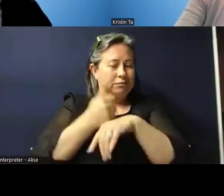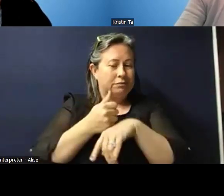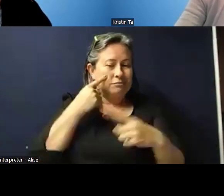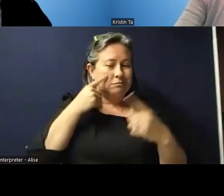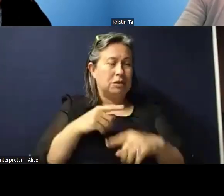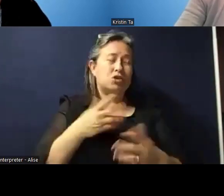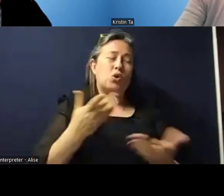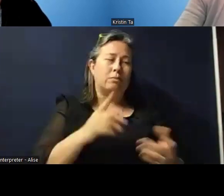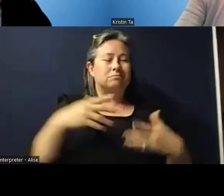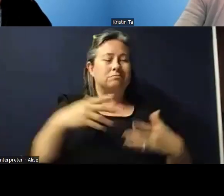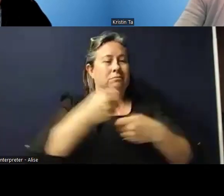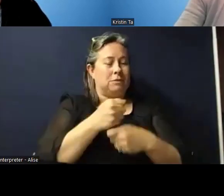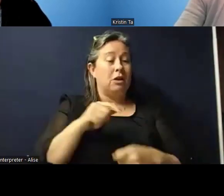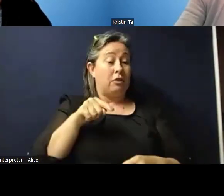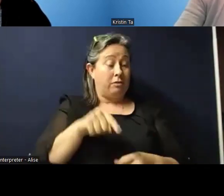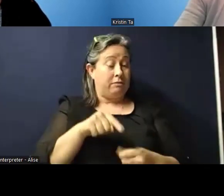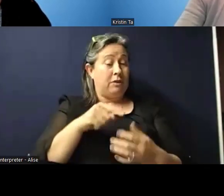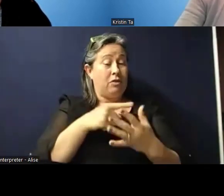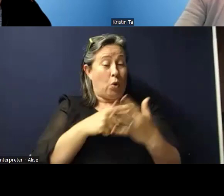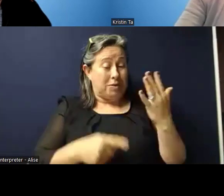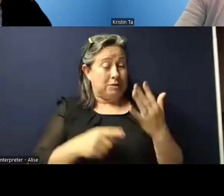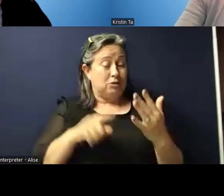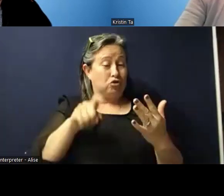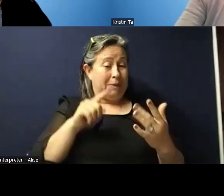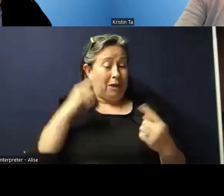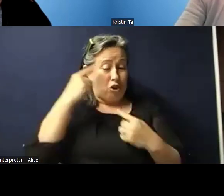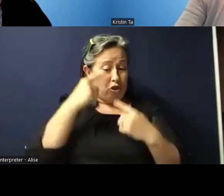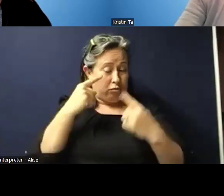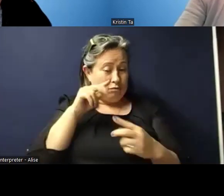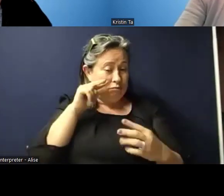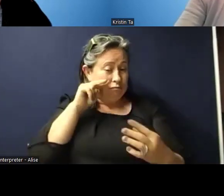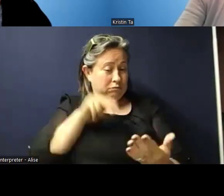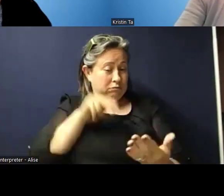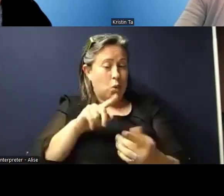should those things be looked into and considered as those agreements are being established?